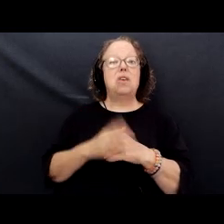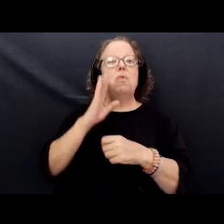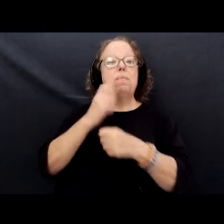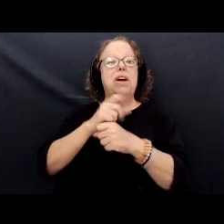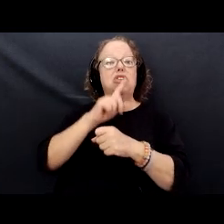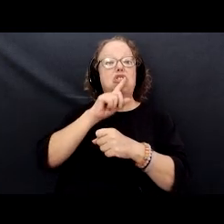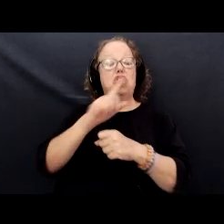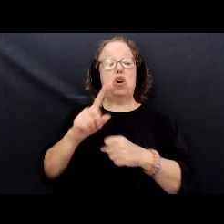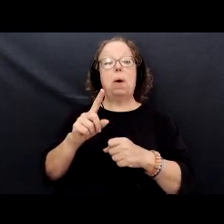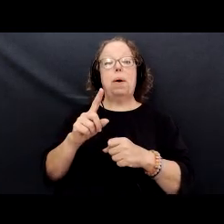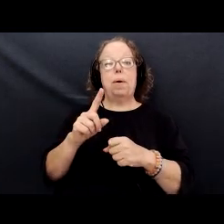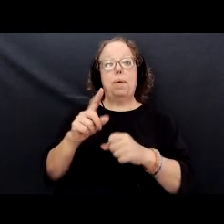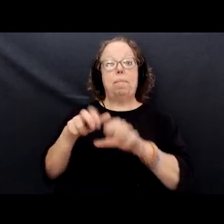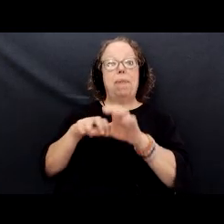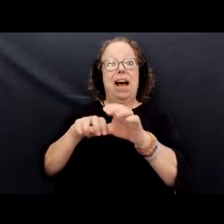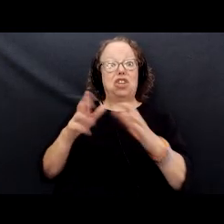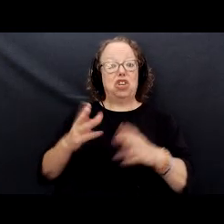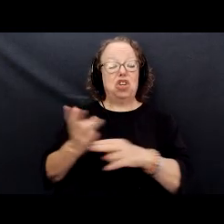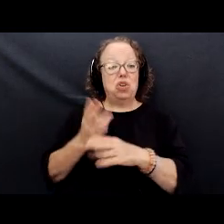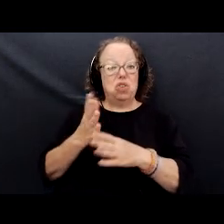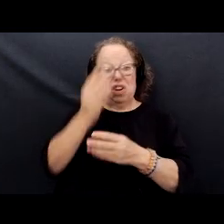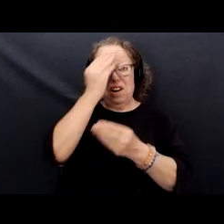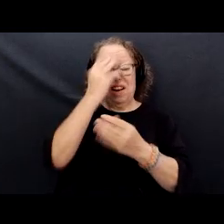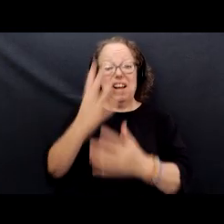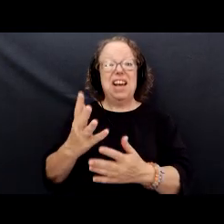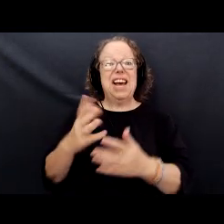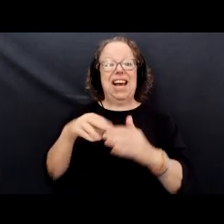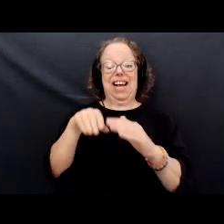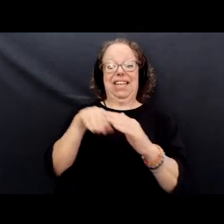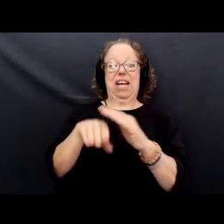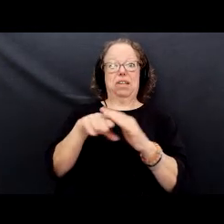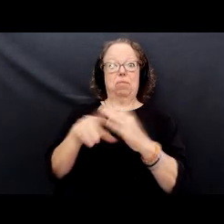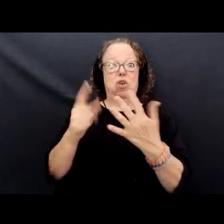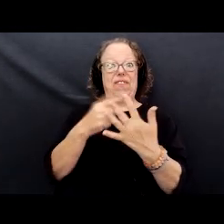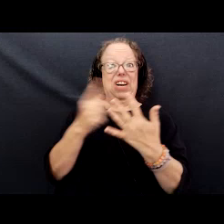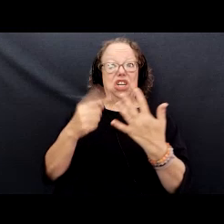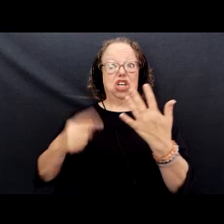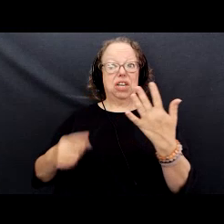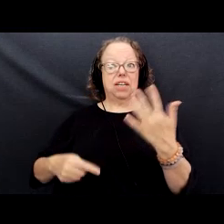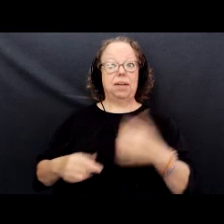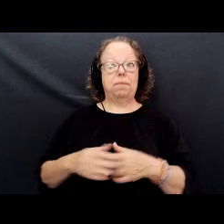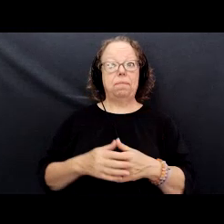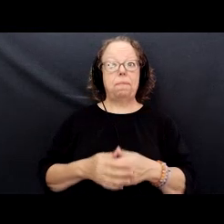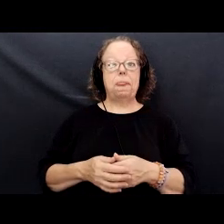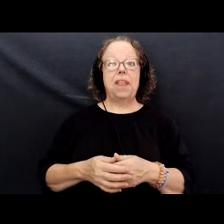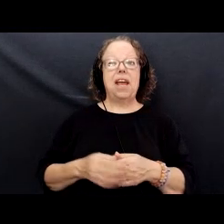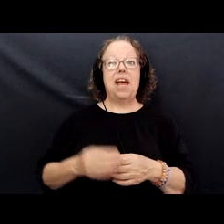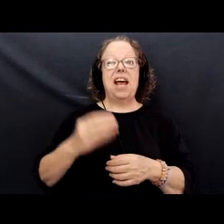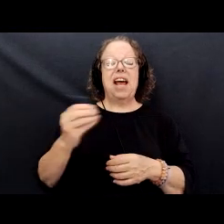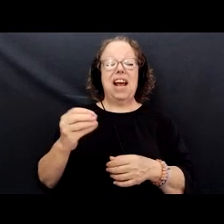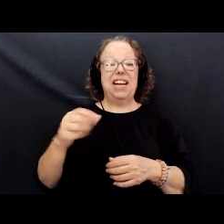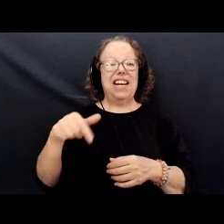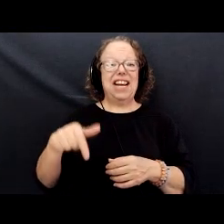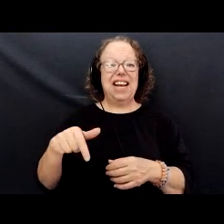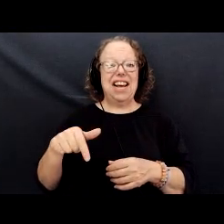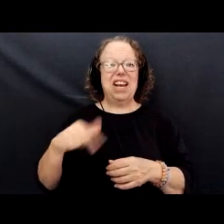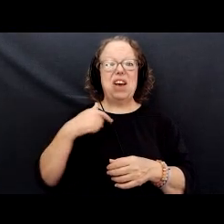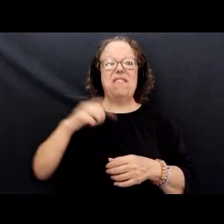and users are informed about available accessible features. AOT has nine transportation maintenance